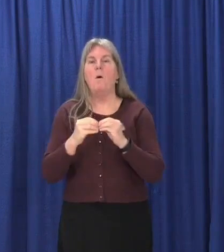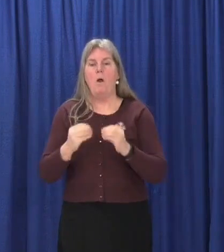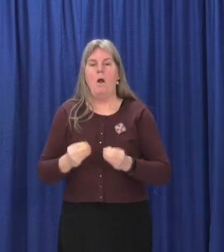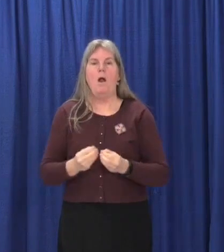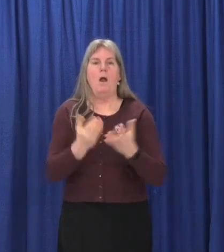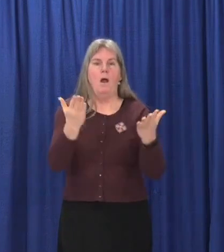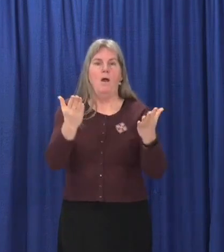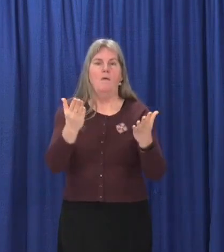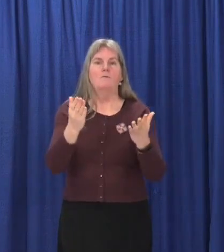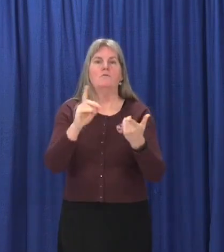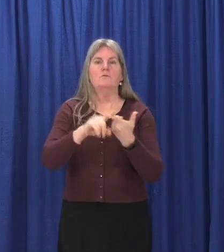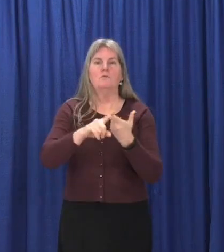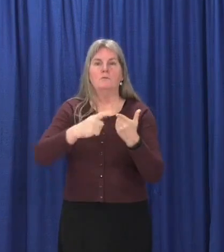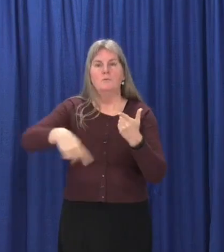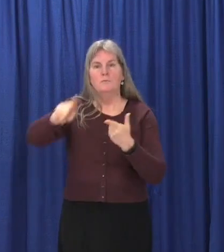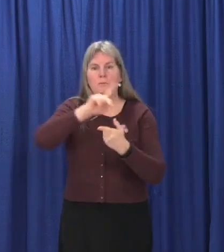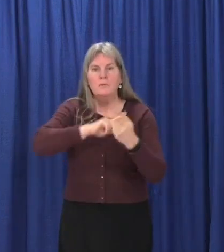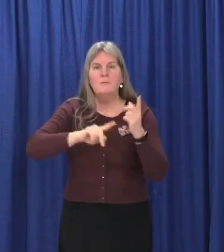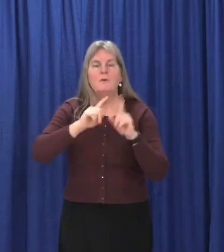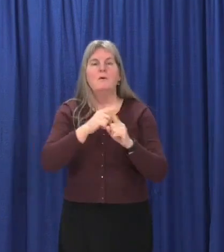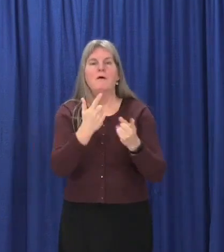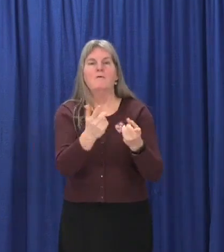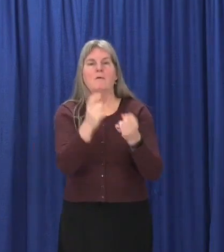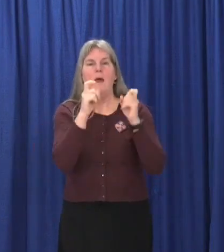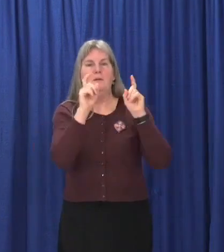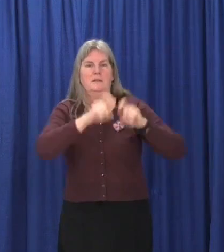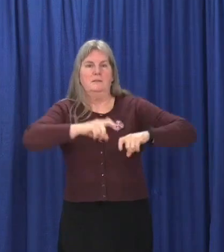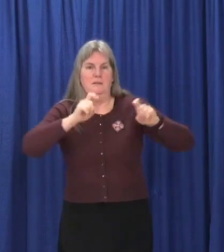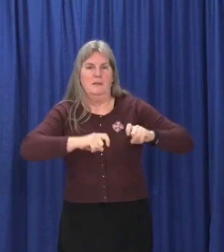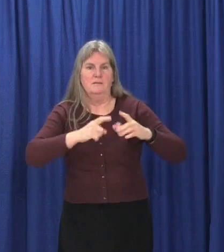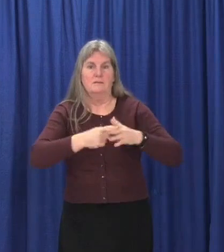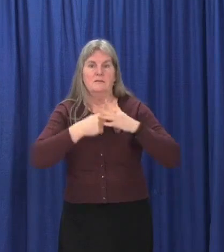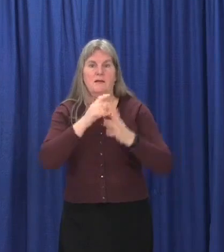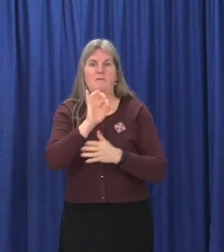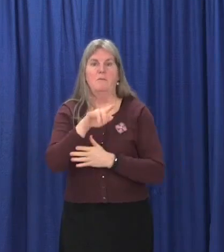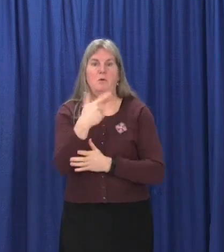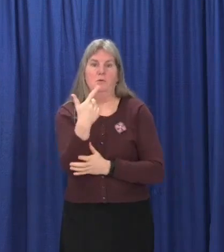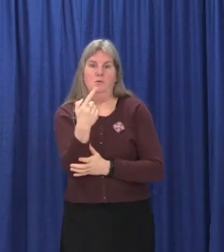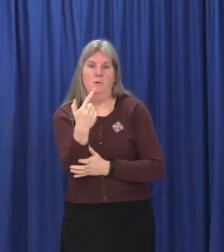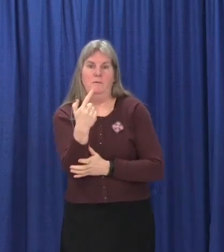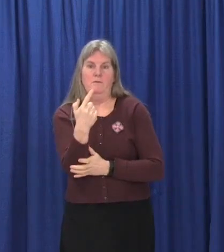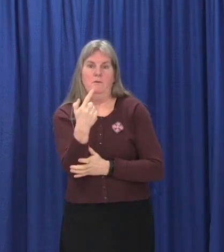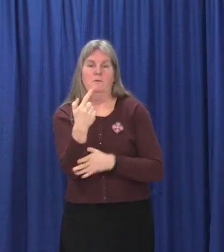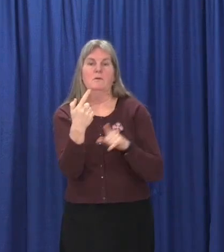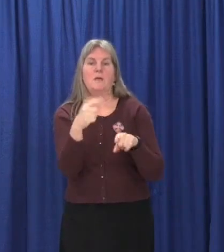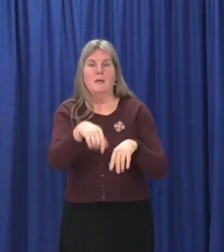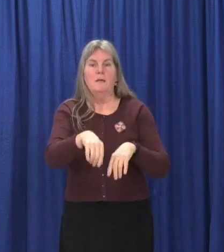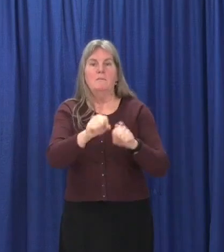rapid testing, starting February 21, folks will be able to pick up rapid testing kits